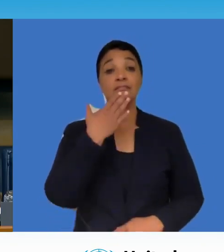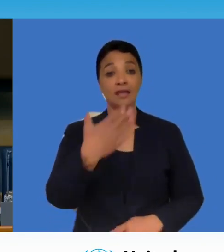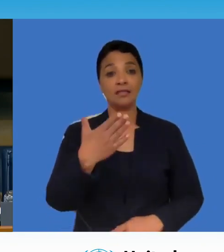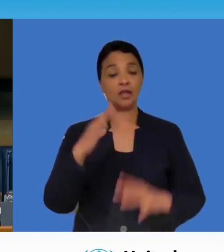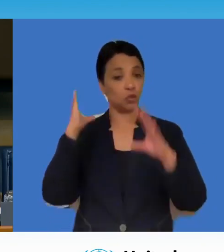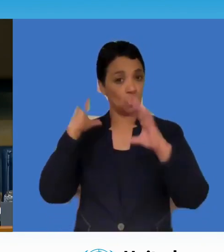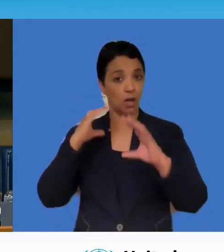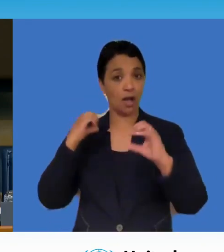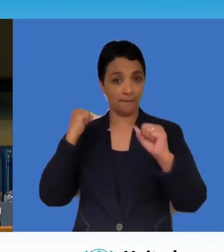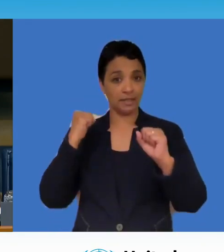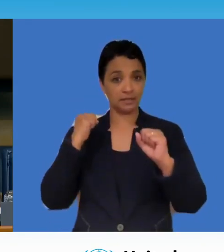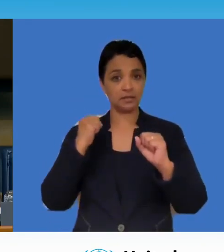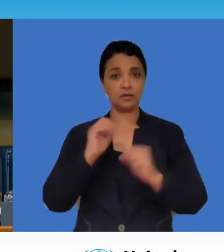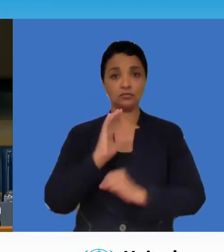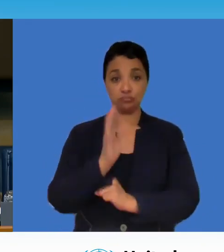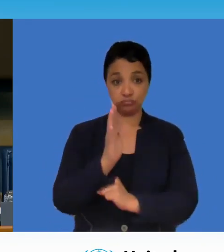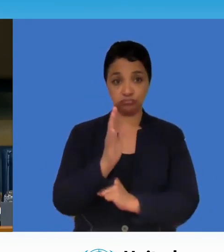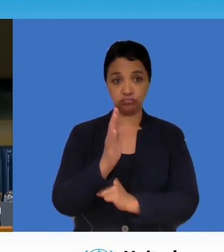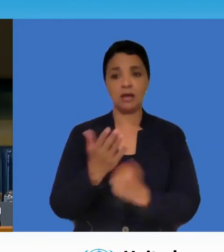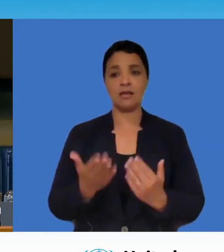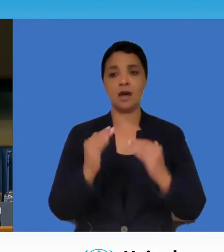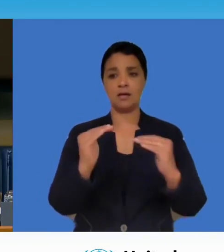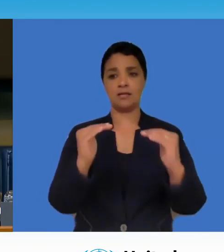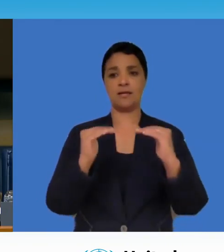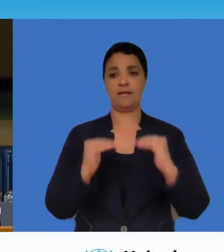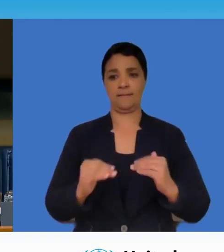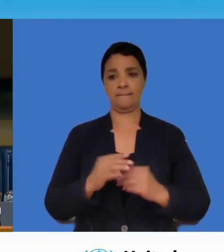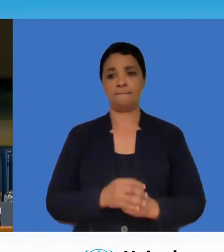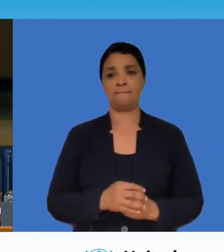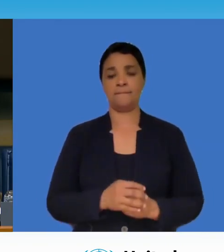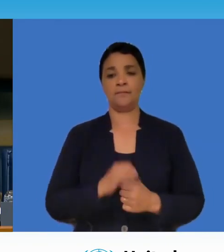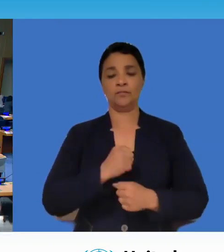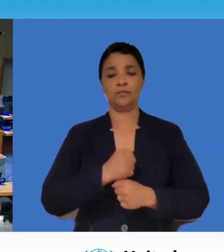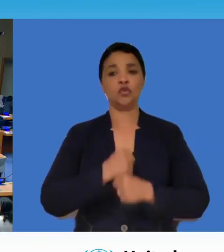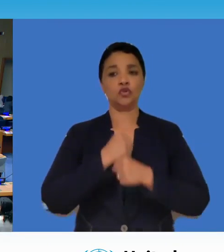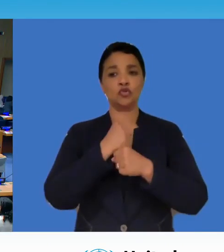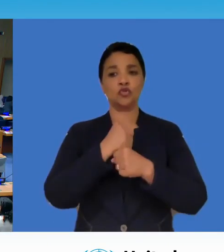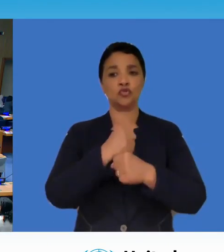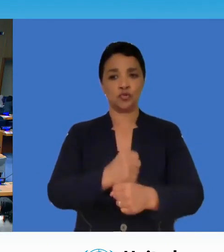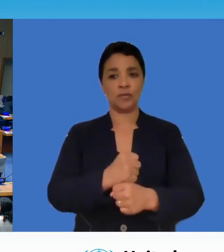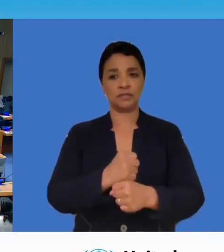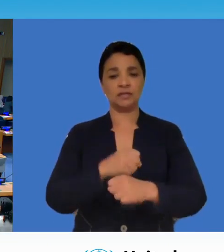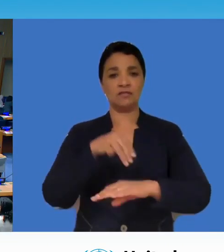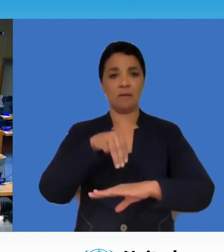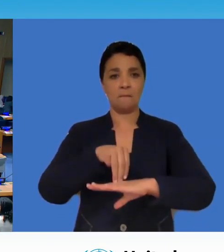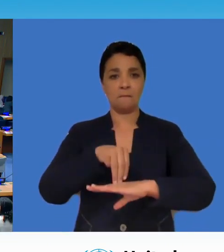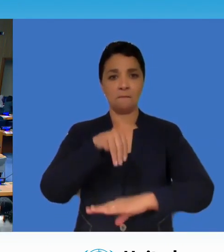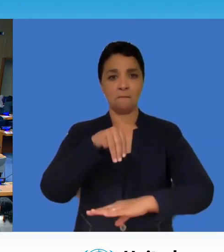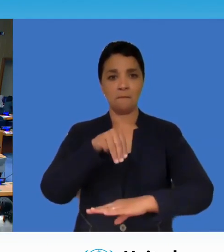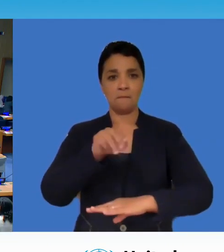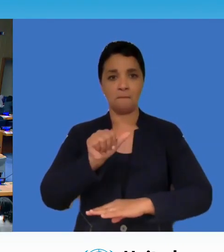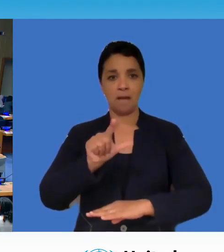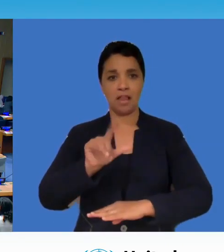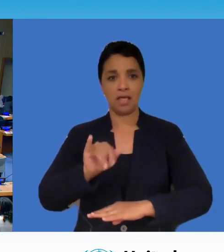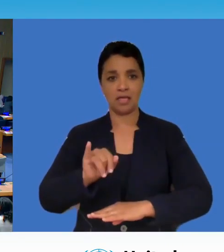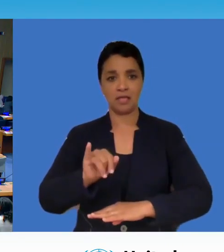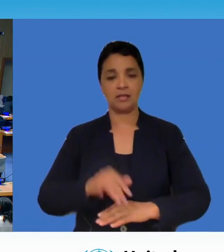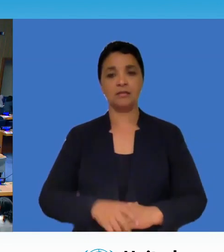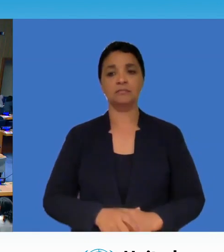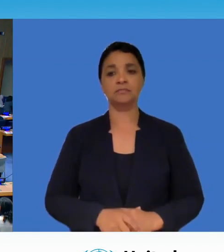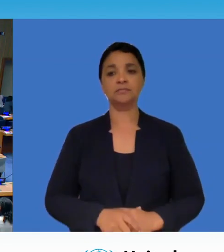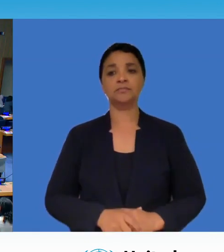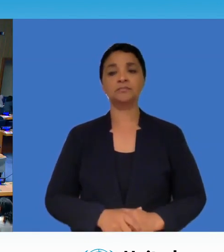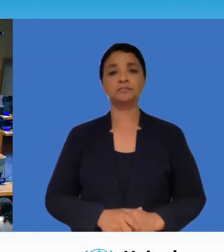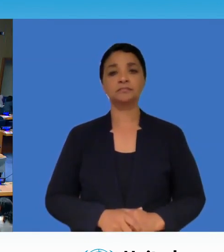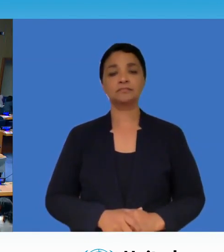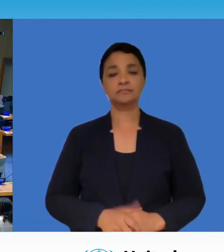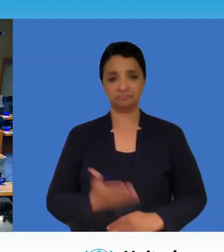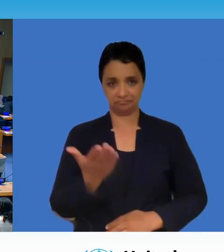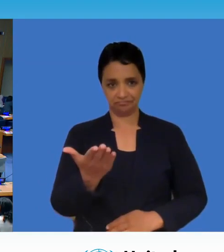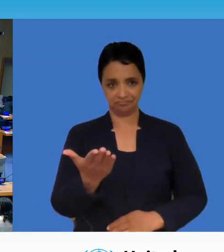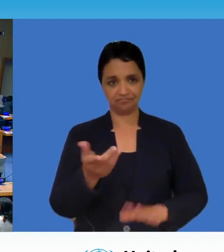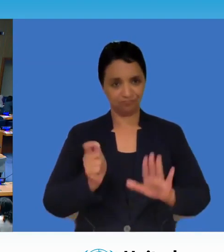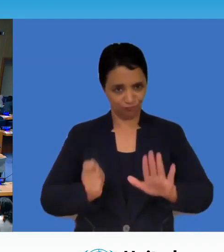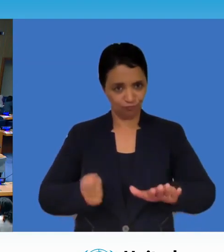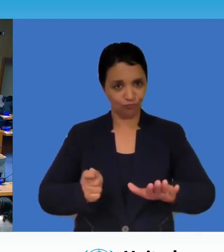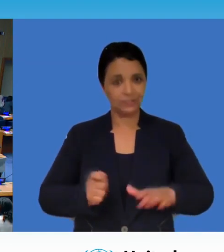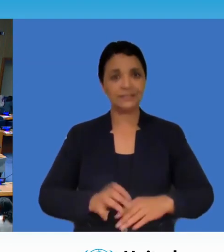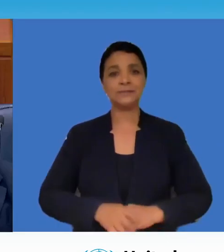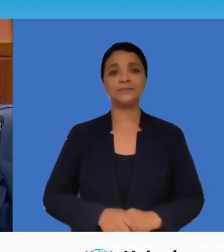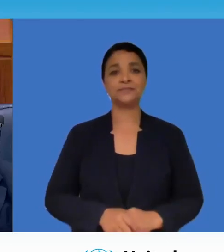statement and now I give the floor to the distinguished representative of Mali